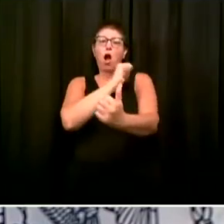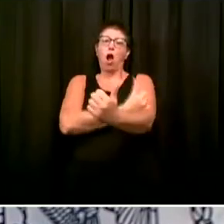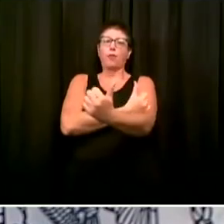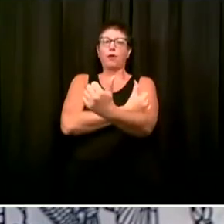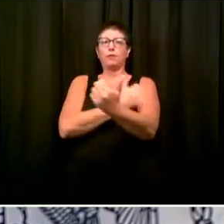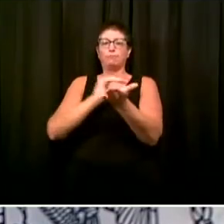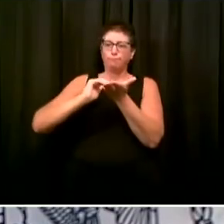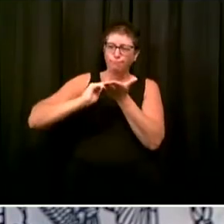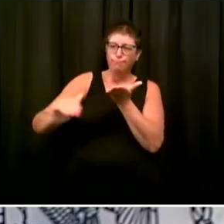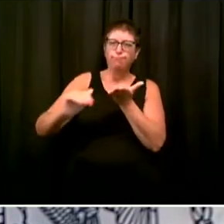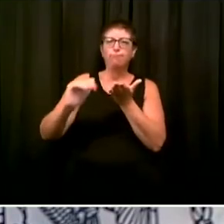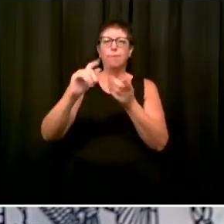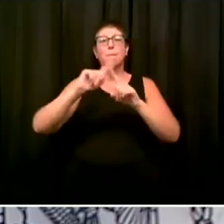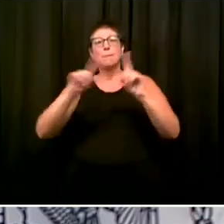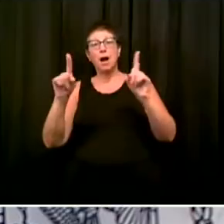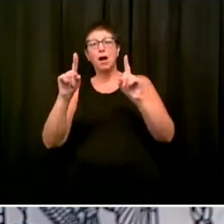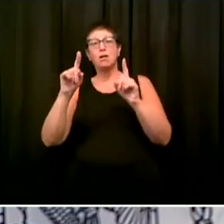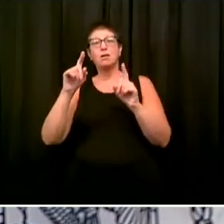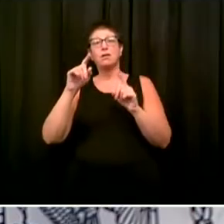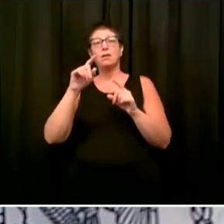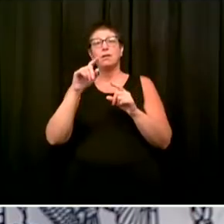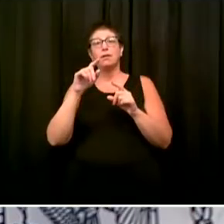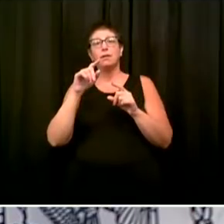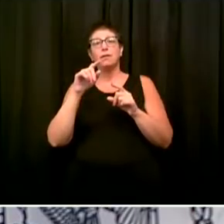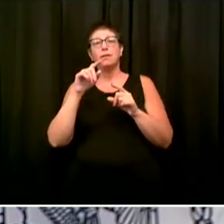AUTHORITY TO LAY OFF WORKERS